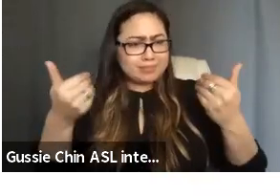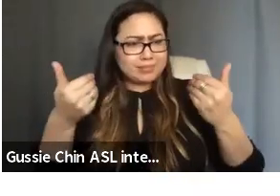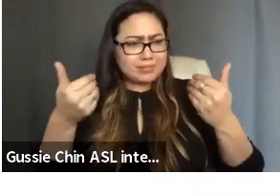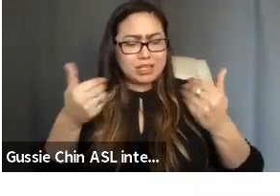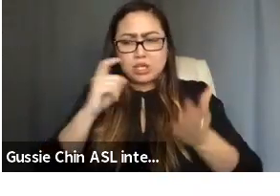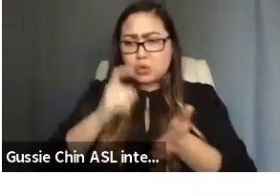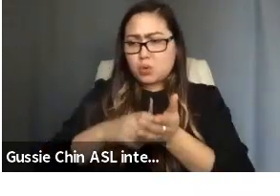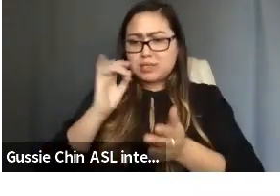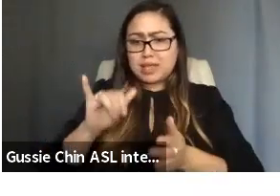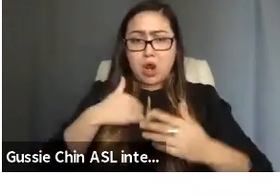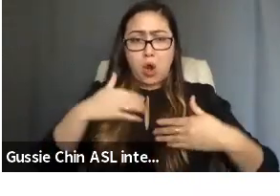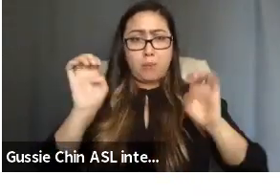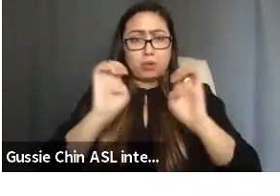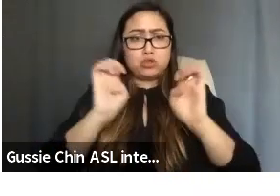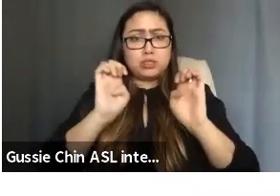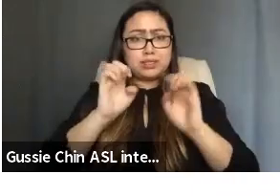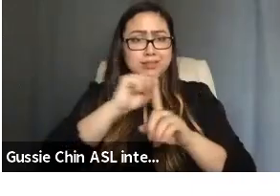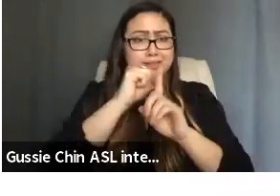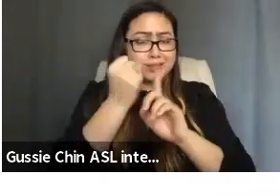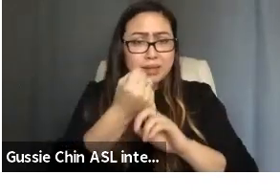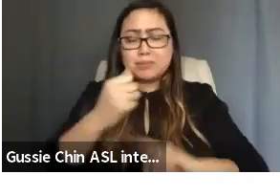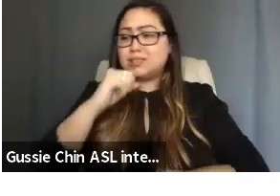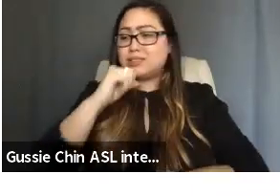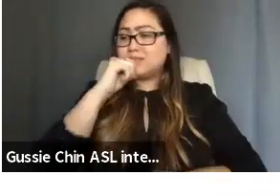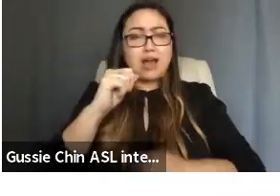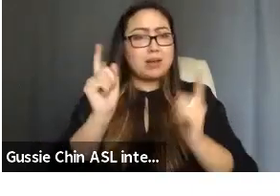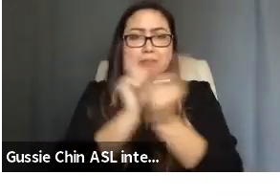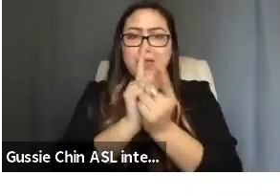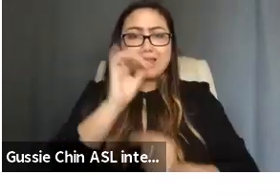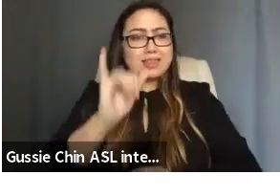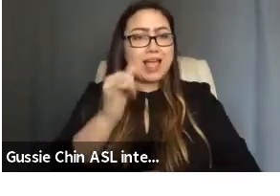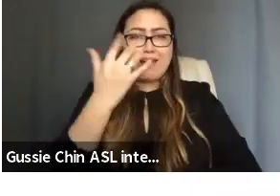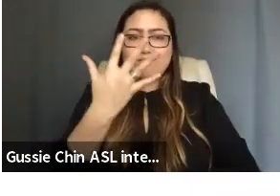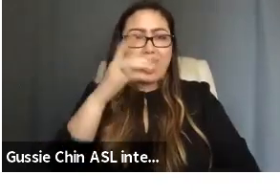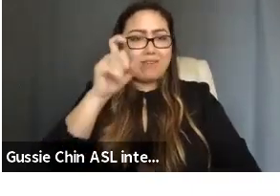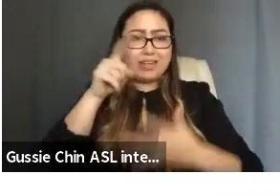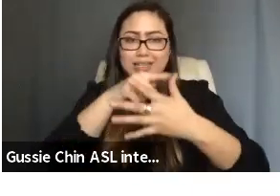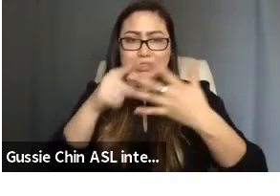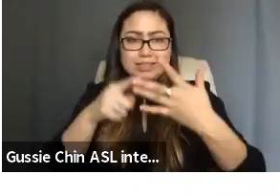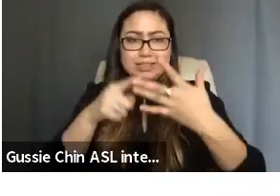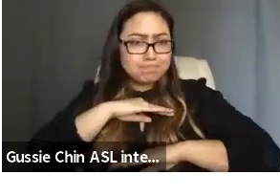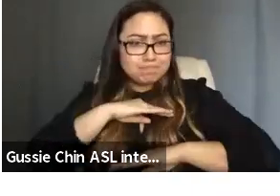different communities in meeting these five needs equitably. Everyone needs to be able to